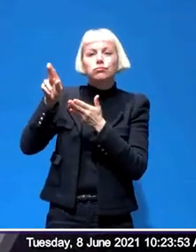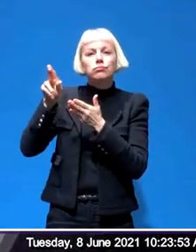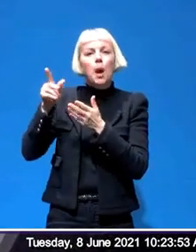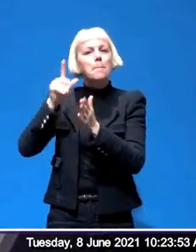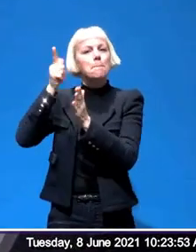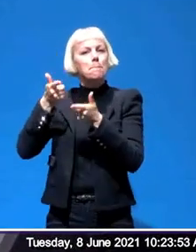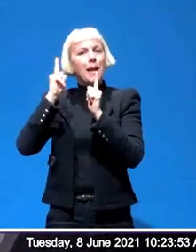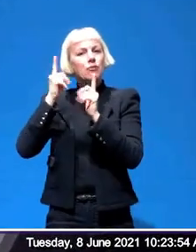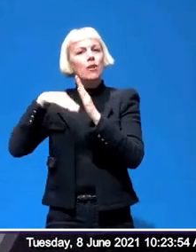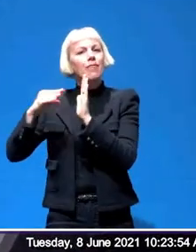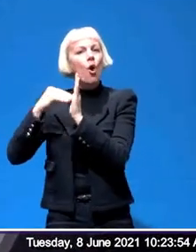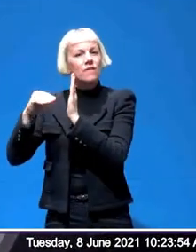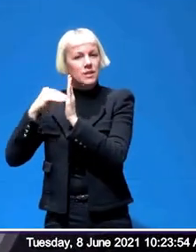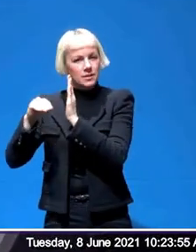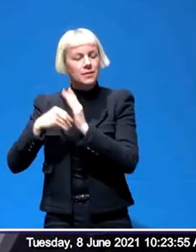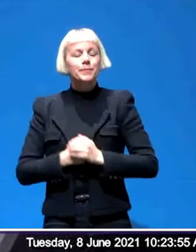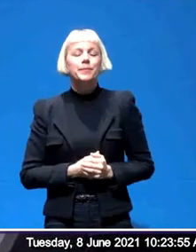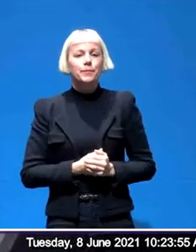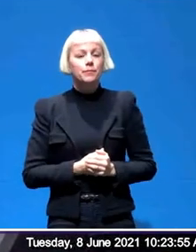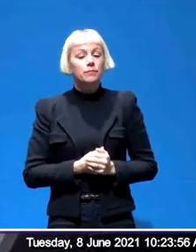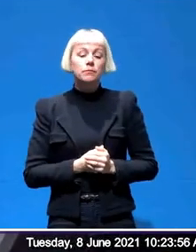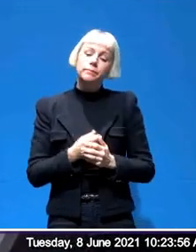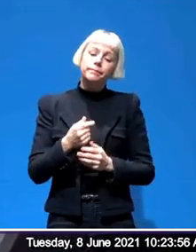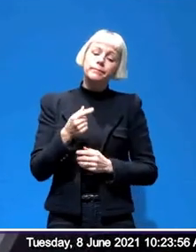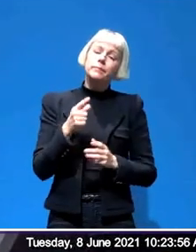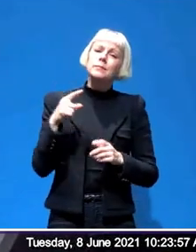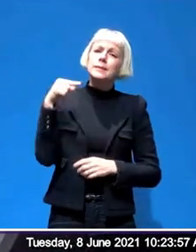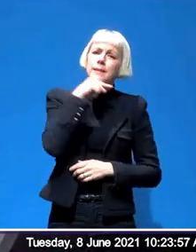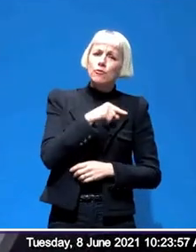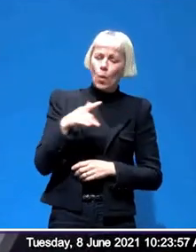Over the years that Daniel lived at Hayward Avenue and N Street, my family